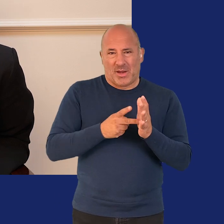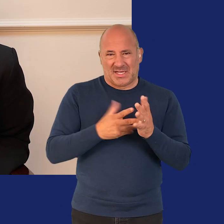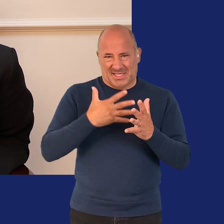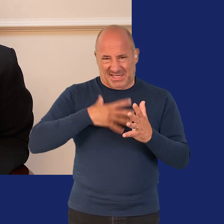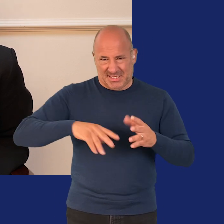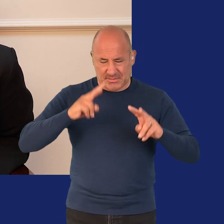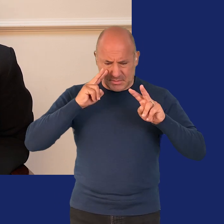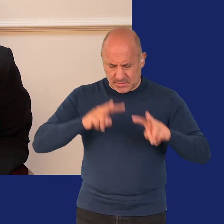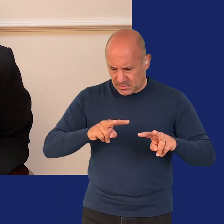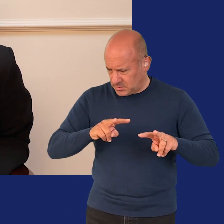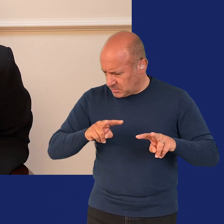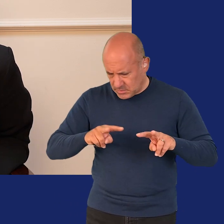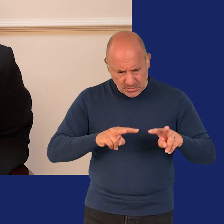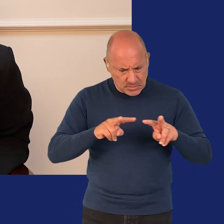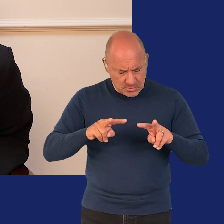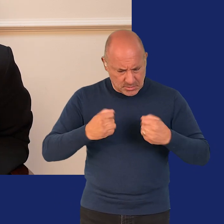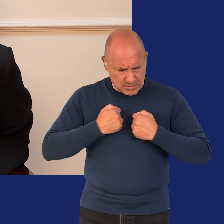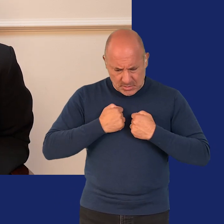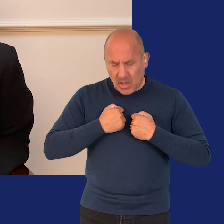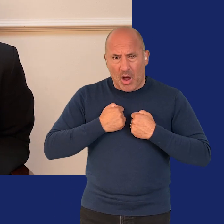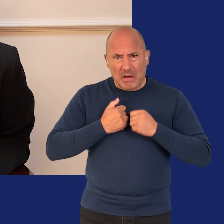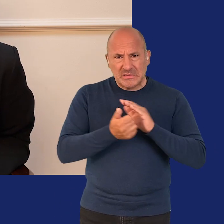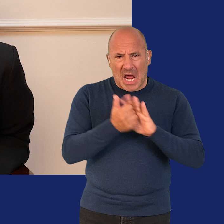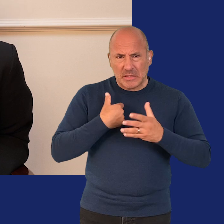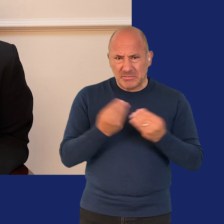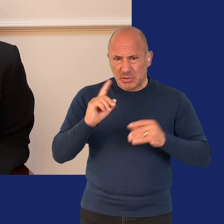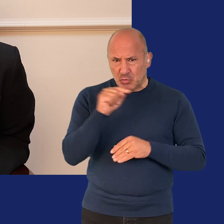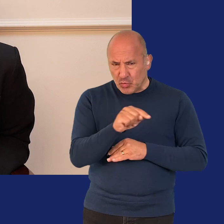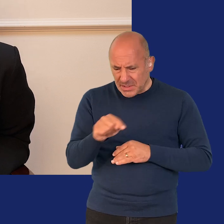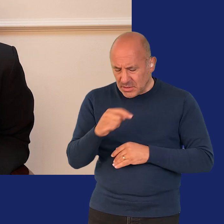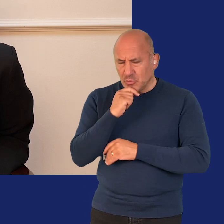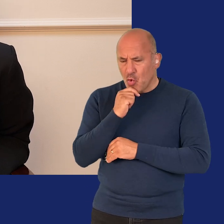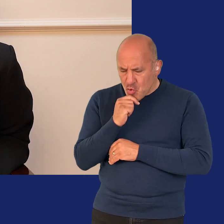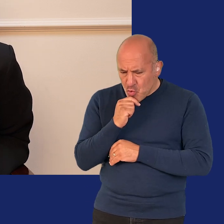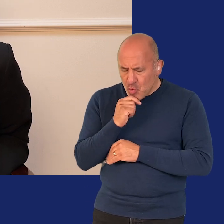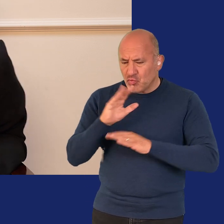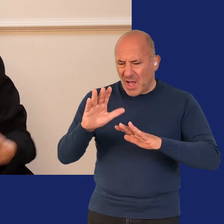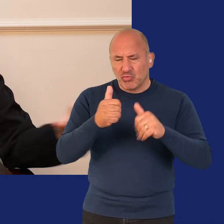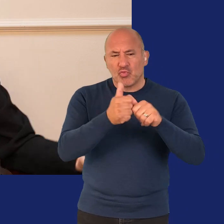that they're missing out on talent within their organization. Um, work with companies like Evenbreak to kind of say, okay, advertise